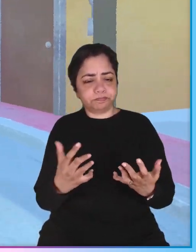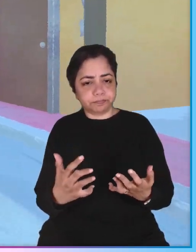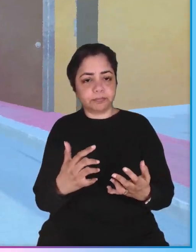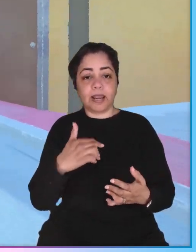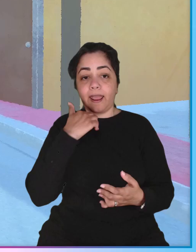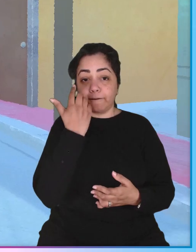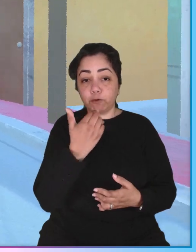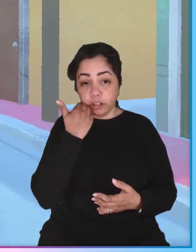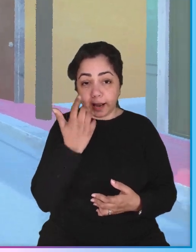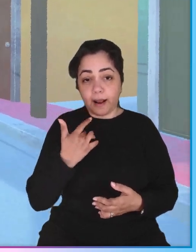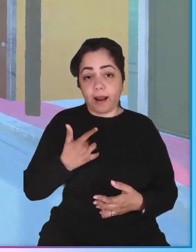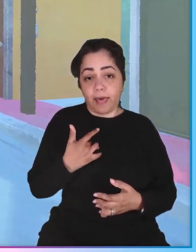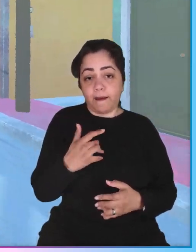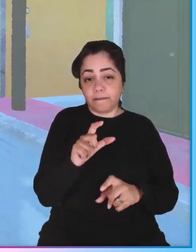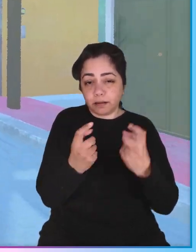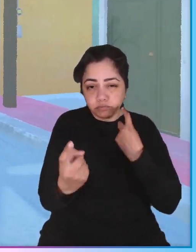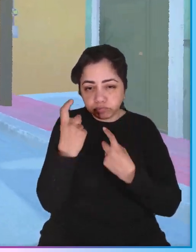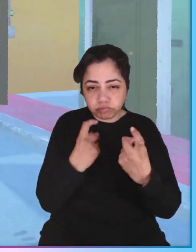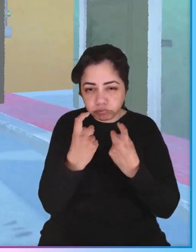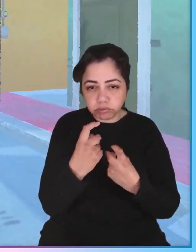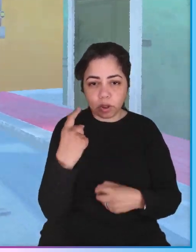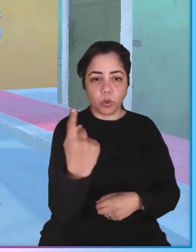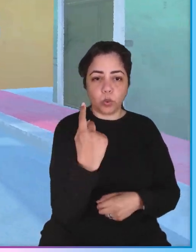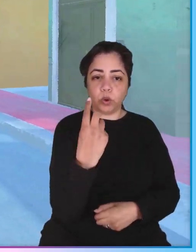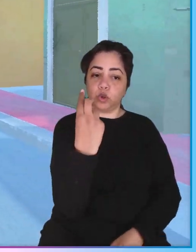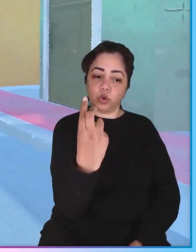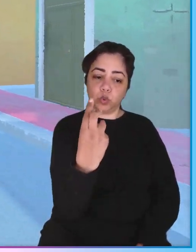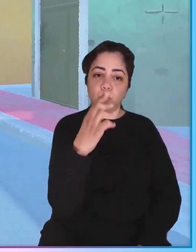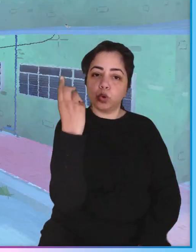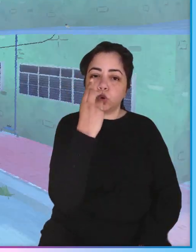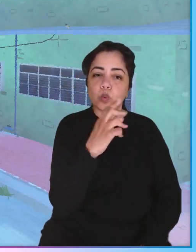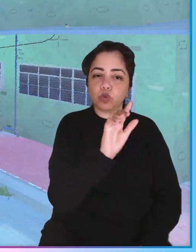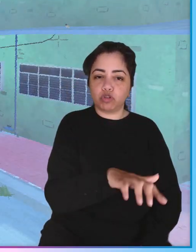making friends with a bunch of lively people, and creating unforgettable memories.